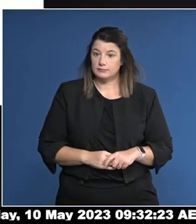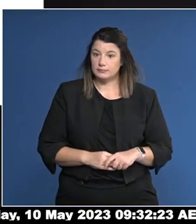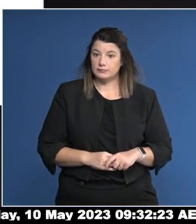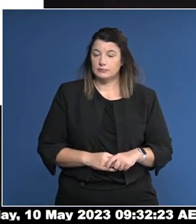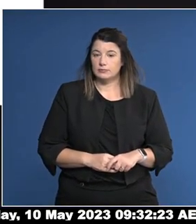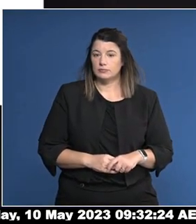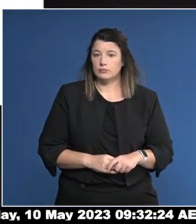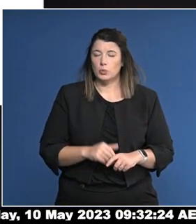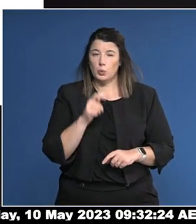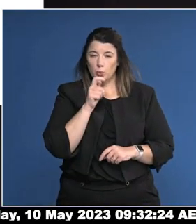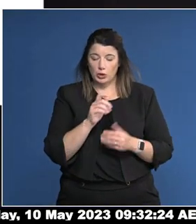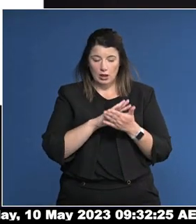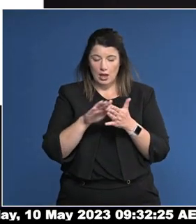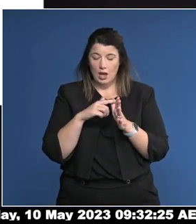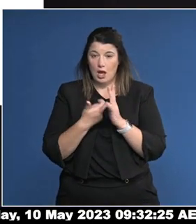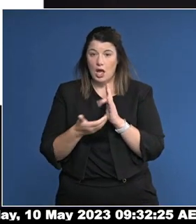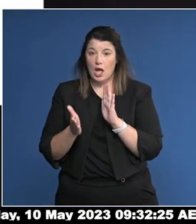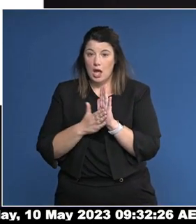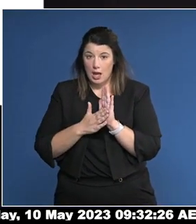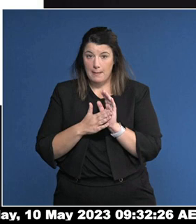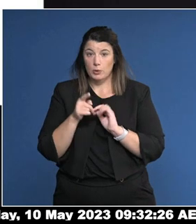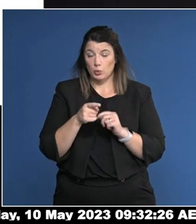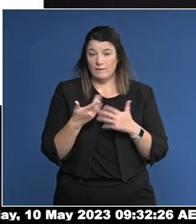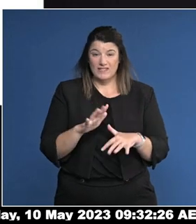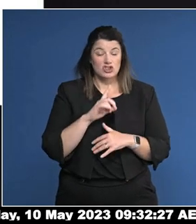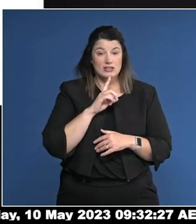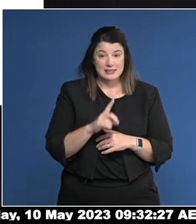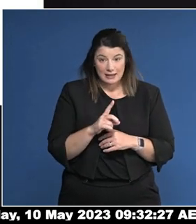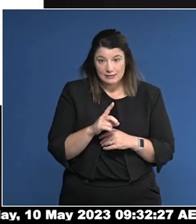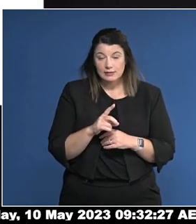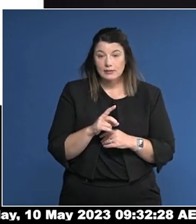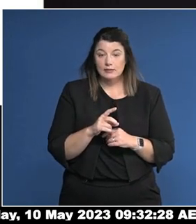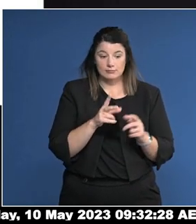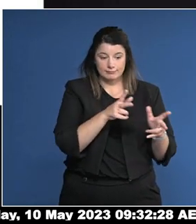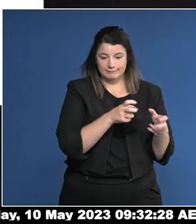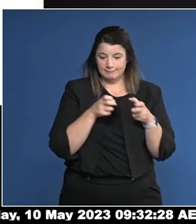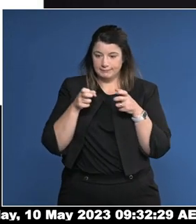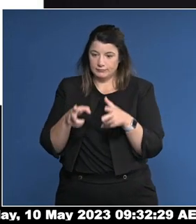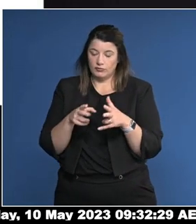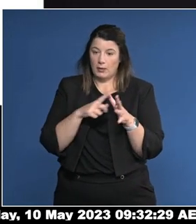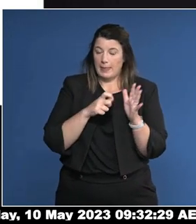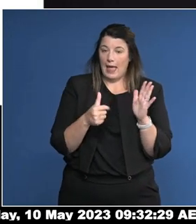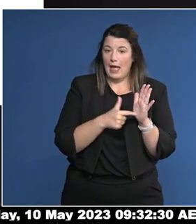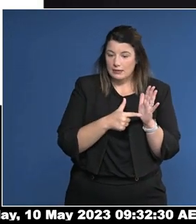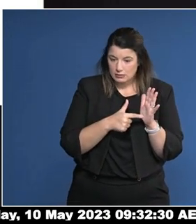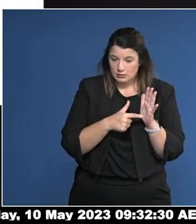you've extracted in your paragraph 9 the language from section 9(1) and you've also